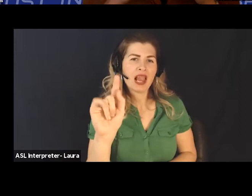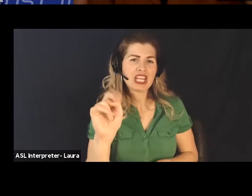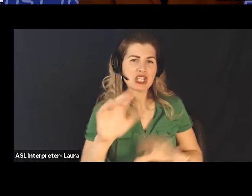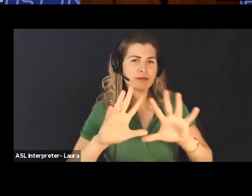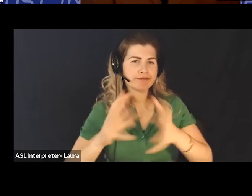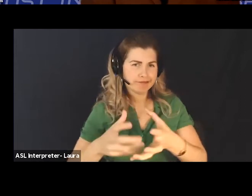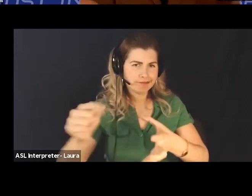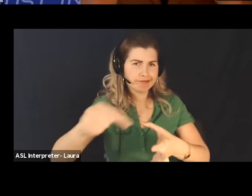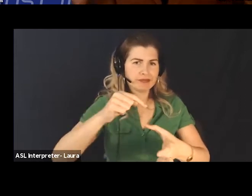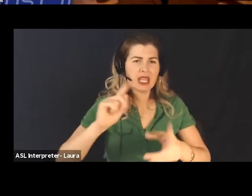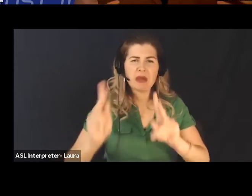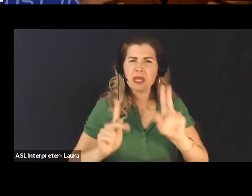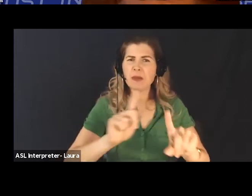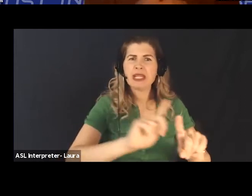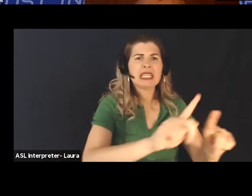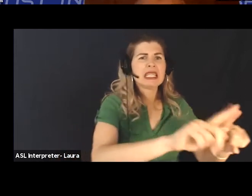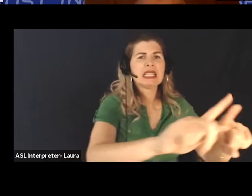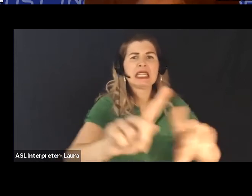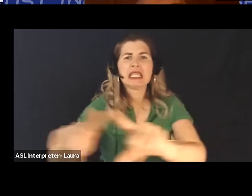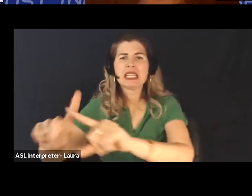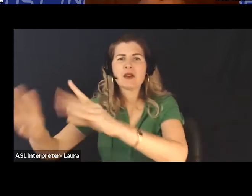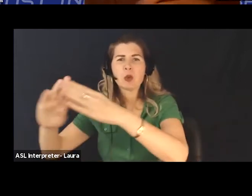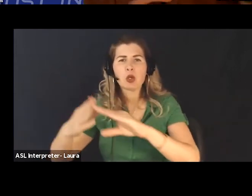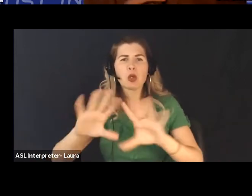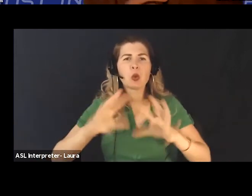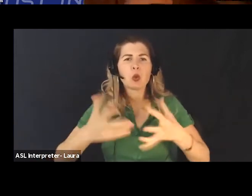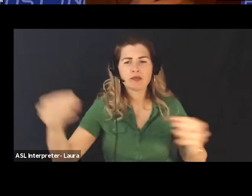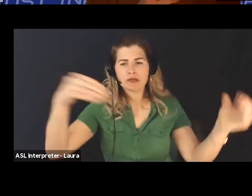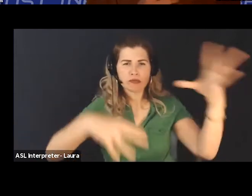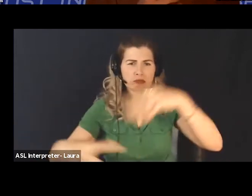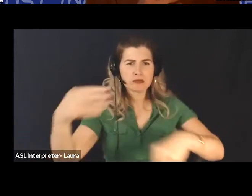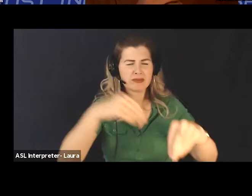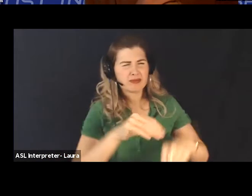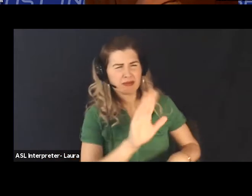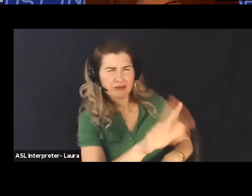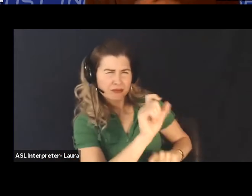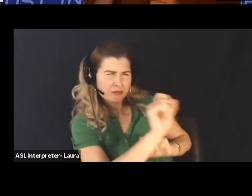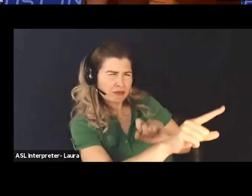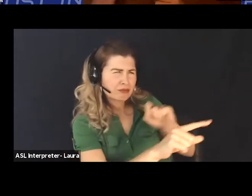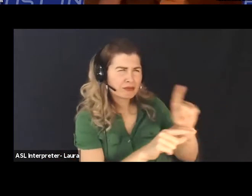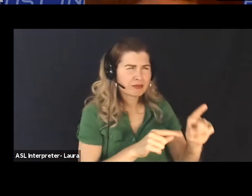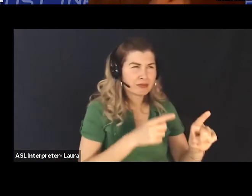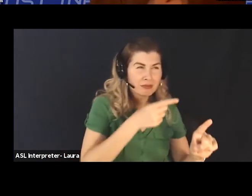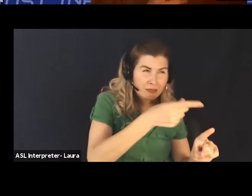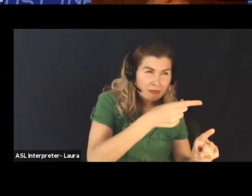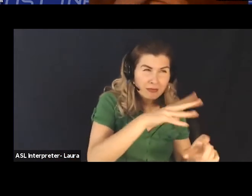from different community groups were in the room asking about racialized policing practices, asking about what the hardware really acts like,